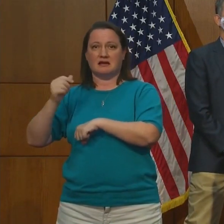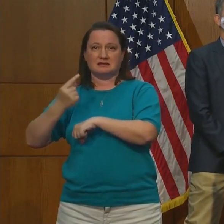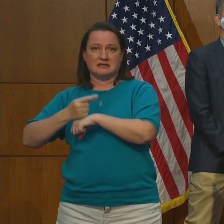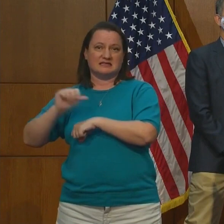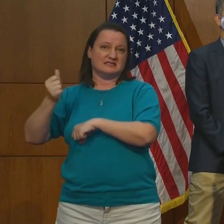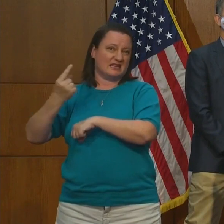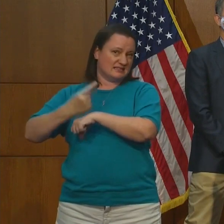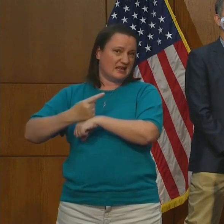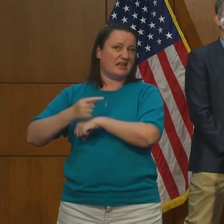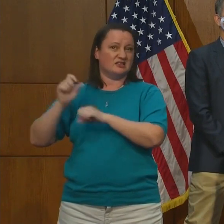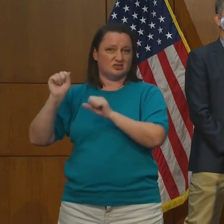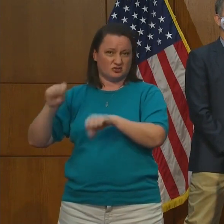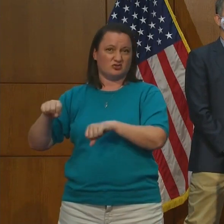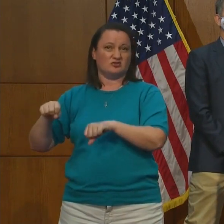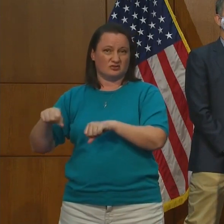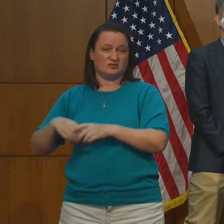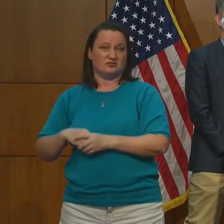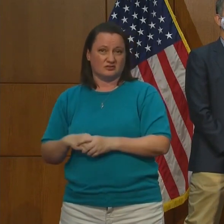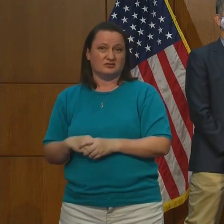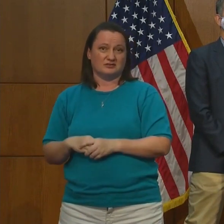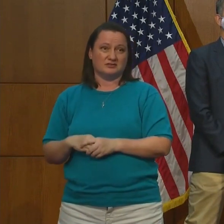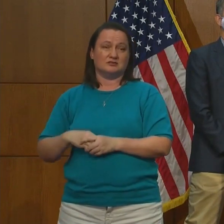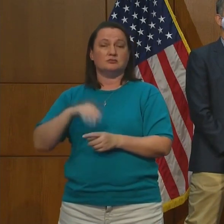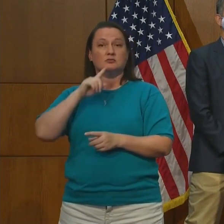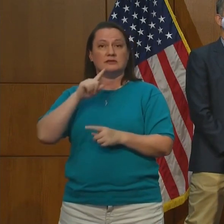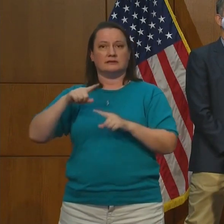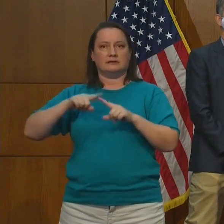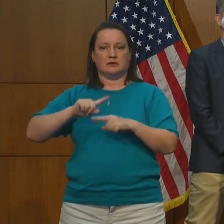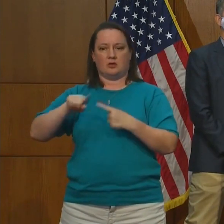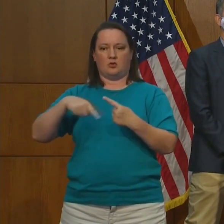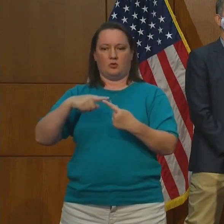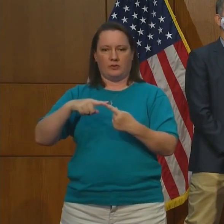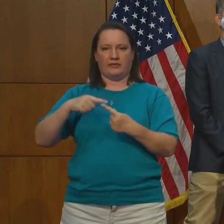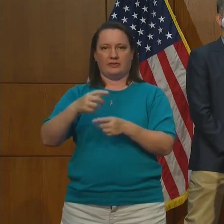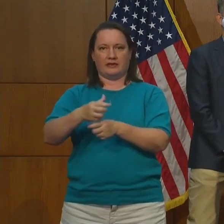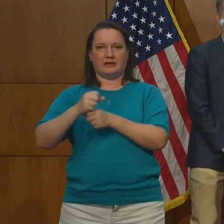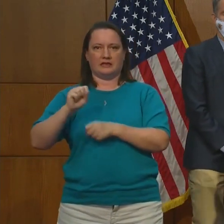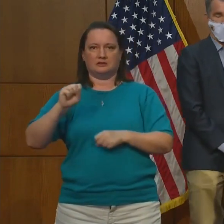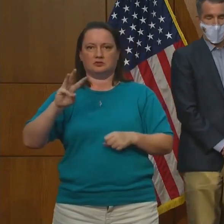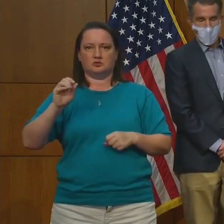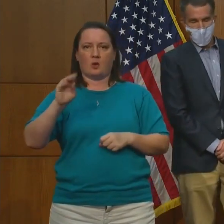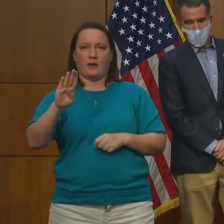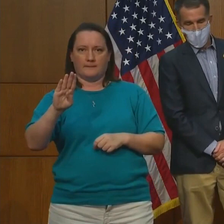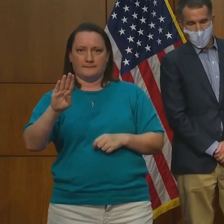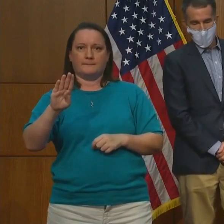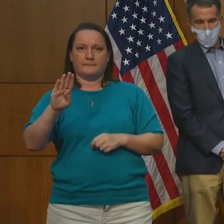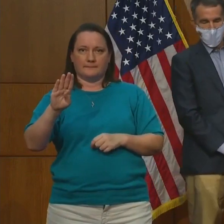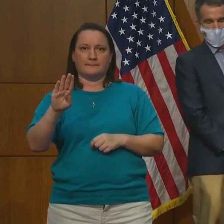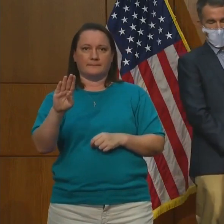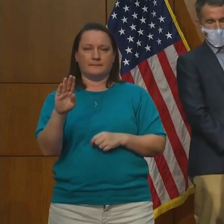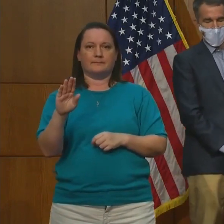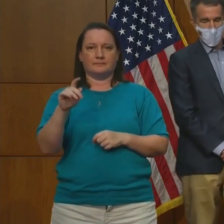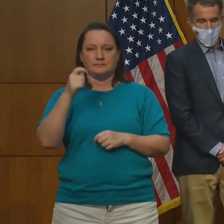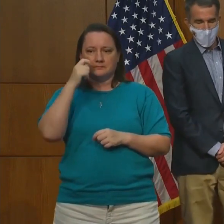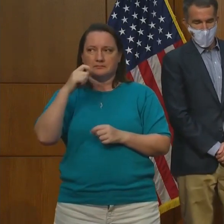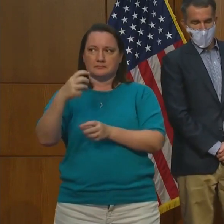NATIONAL PRESSURES THAT CAN BE EXTENDED GOVERNOR THE THIS EIGHT. DAYS IS WHAT WE'VE BEEN HEARING. AND REALLY DEPENDS ON